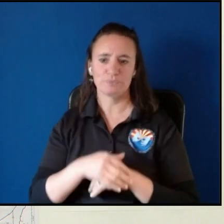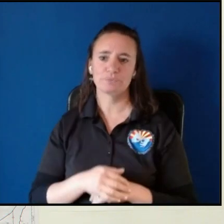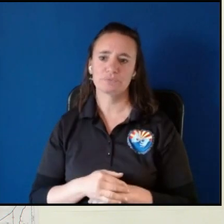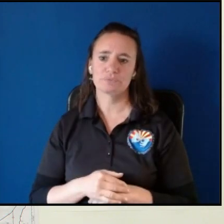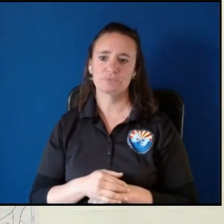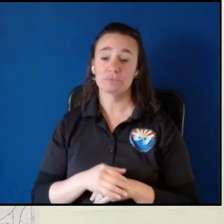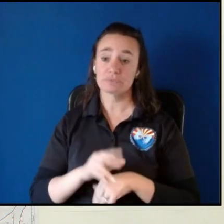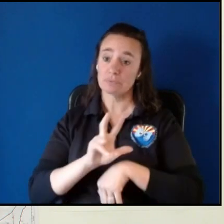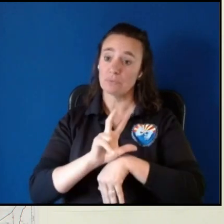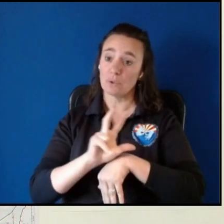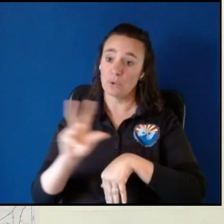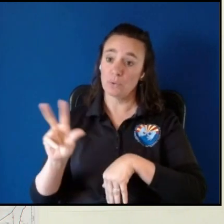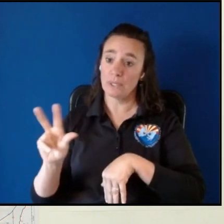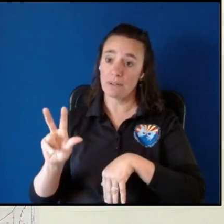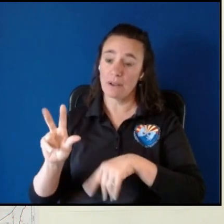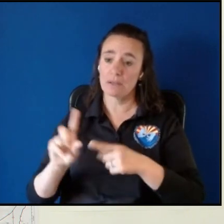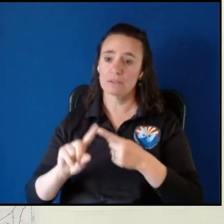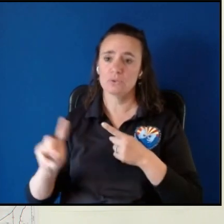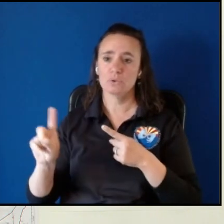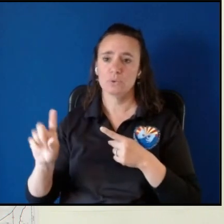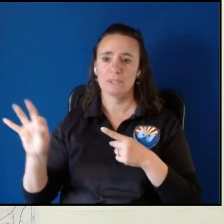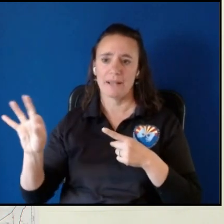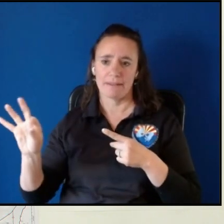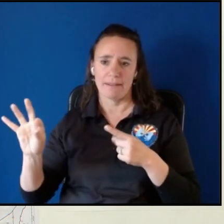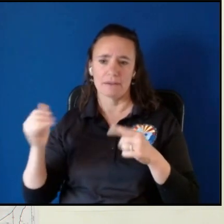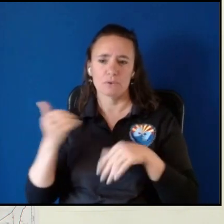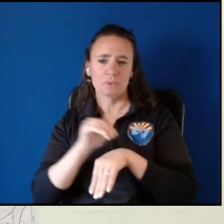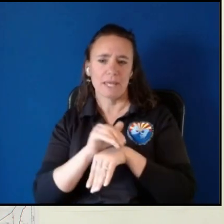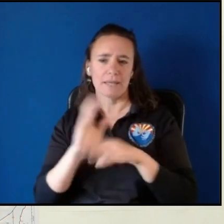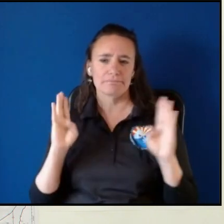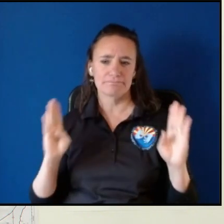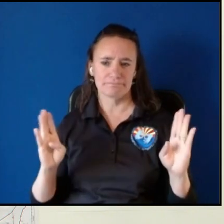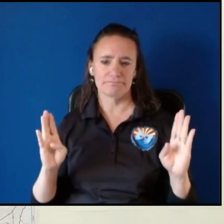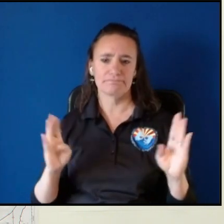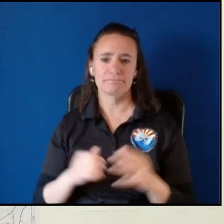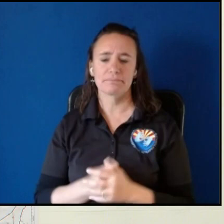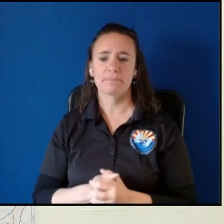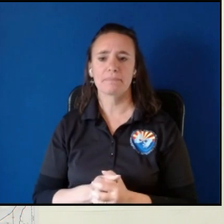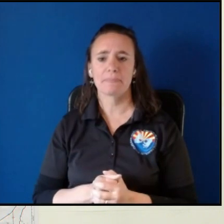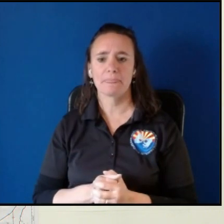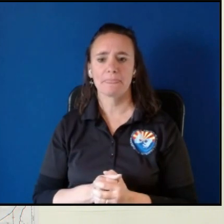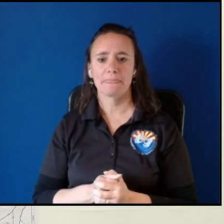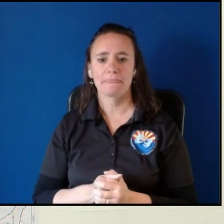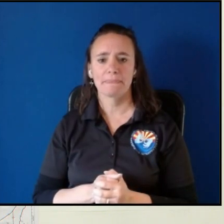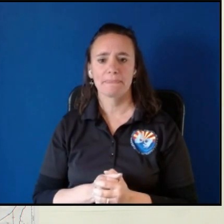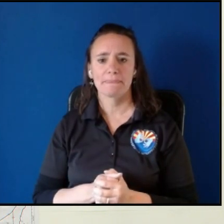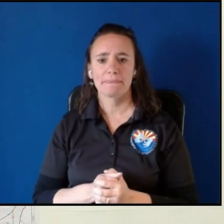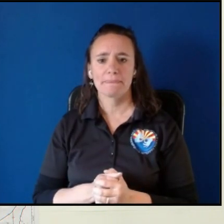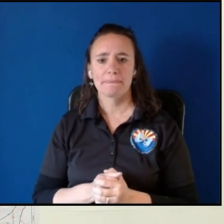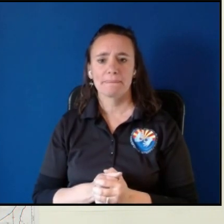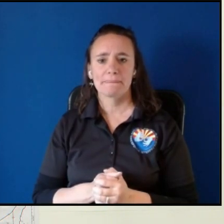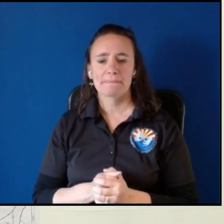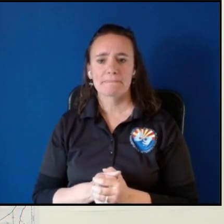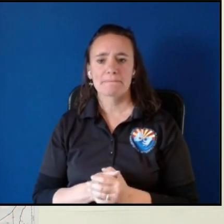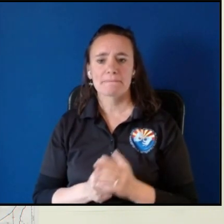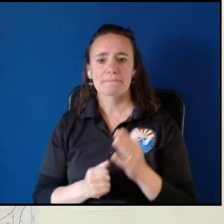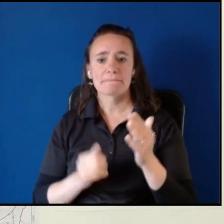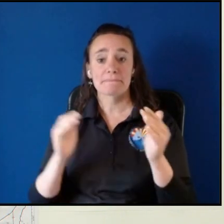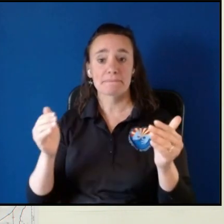until 9:00 PM tonight So let's move to the next slide here. This is that thunderstorm potential and